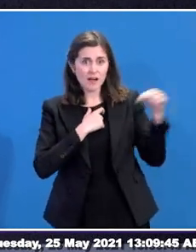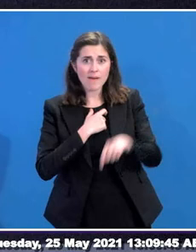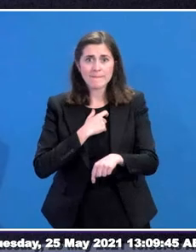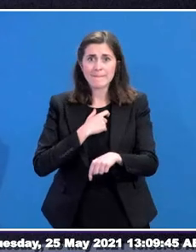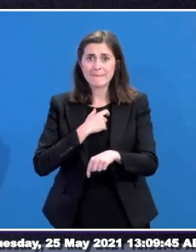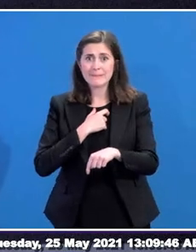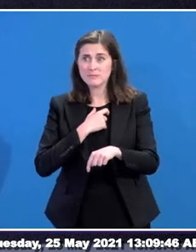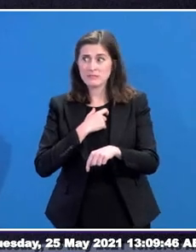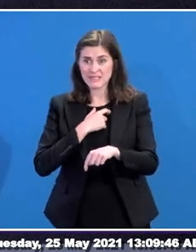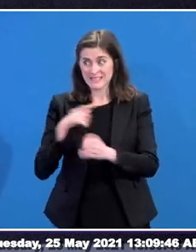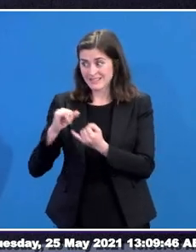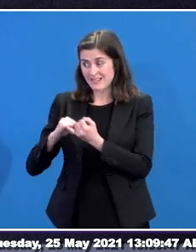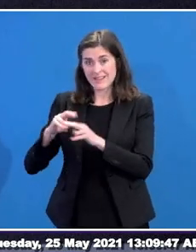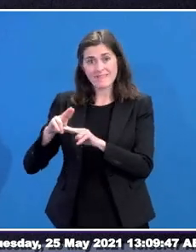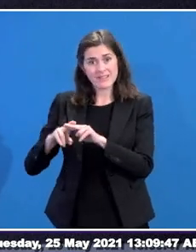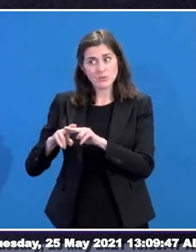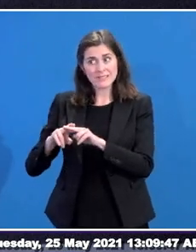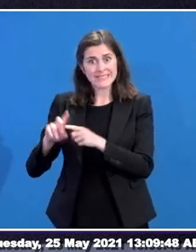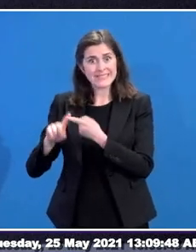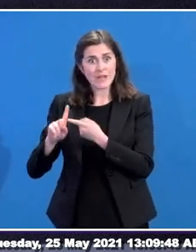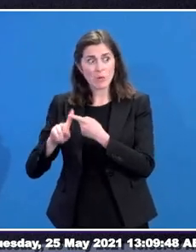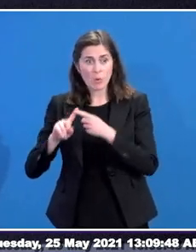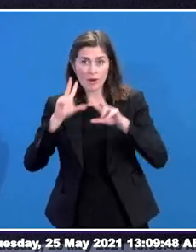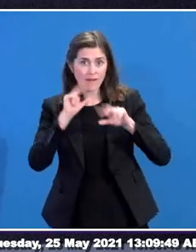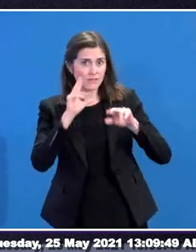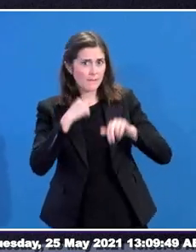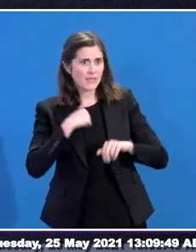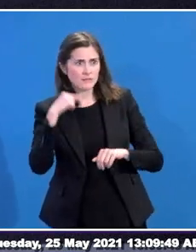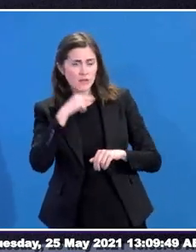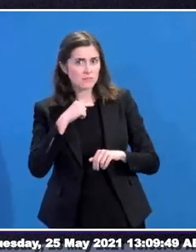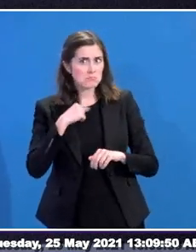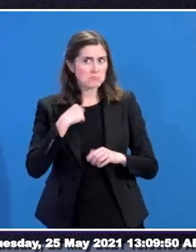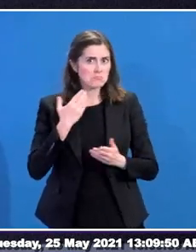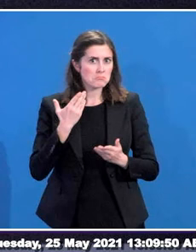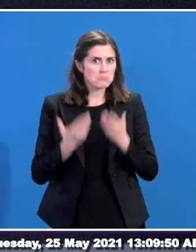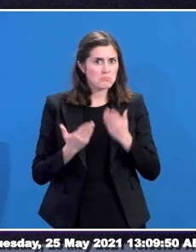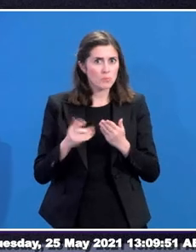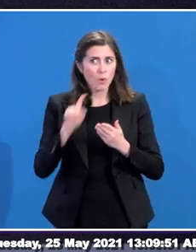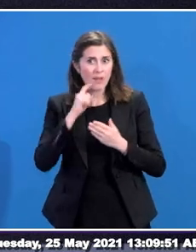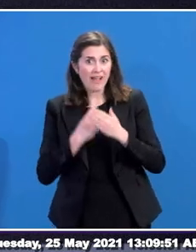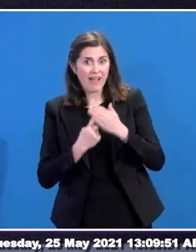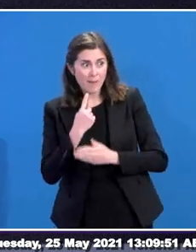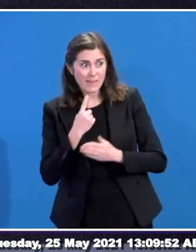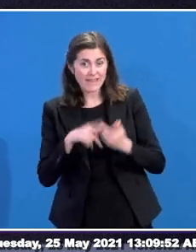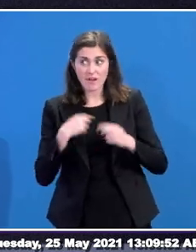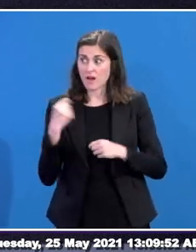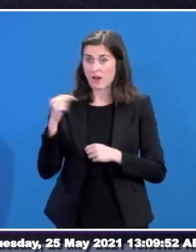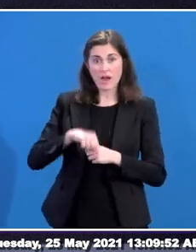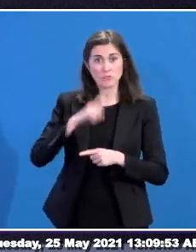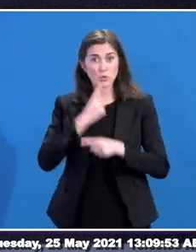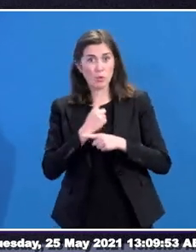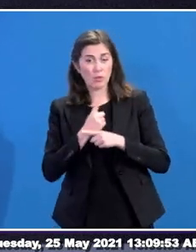Sunnyfield still care for him and I don't want to jeopardise anything